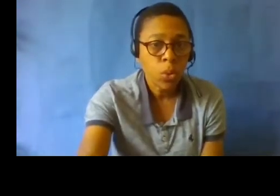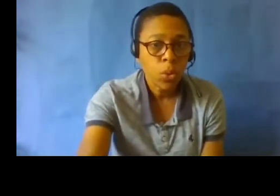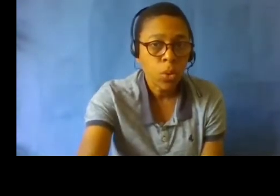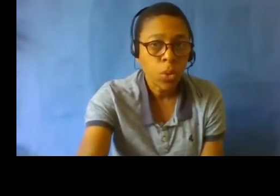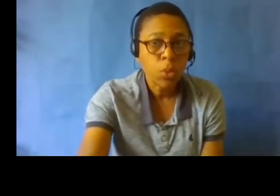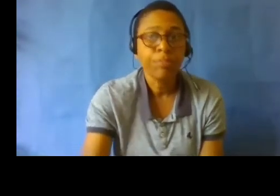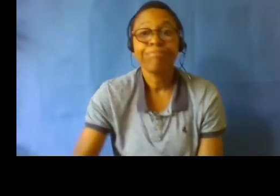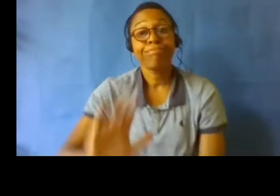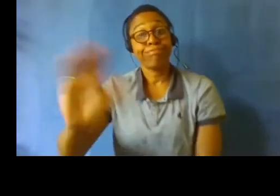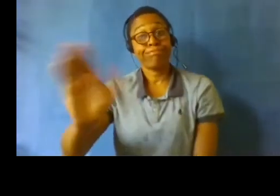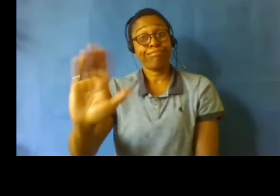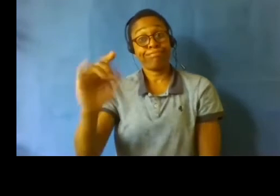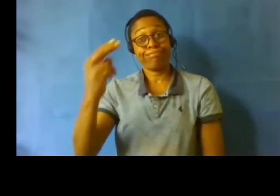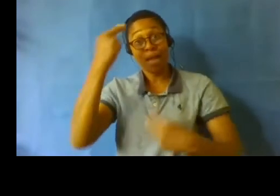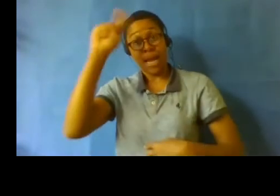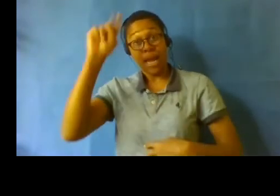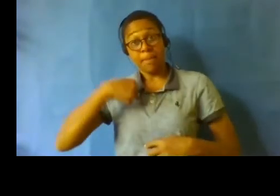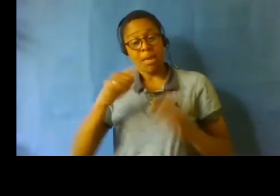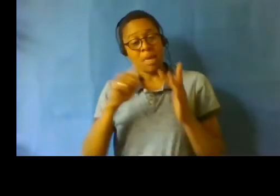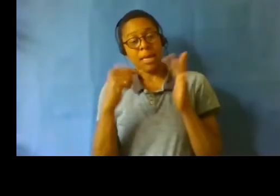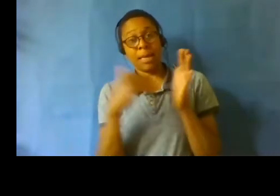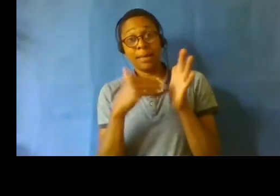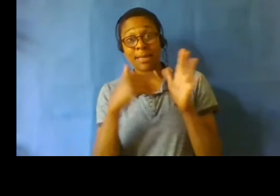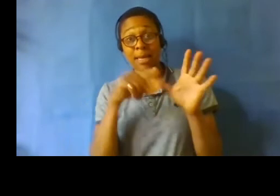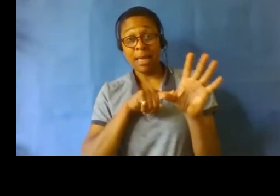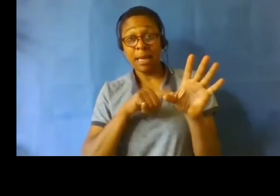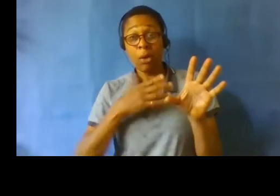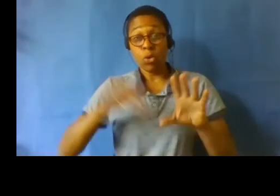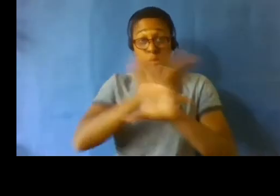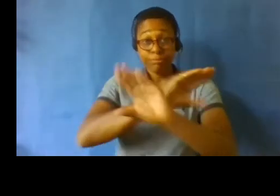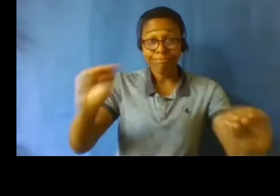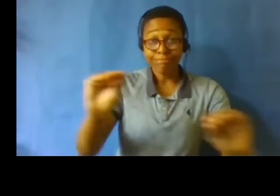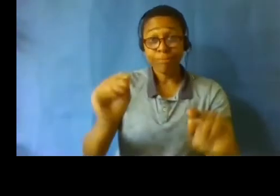presentation today I'm going to be talking about behavior you may or may